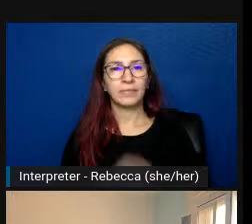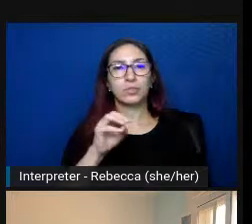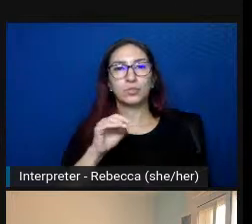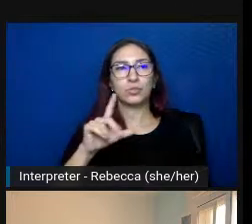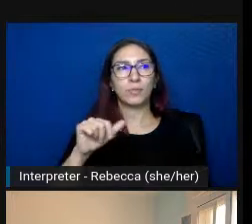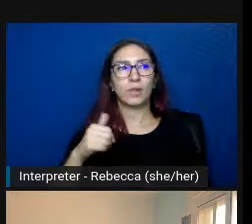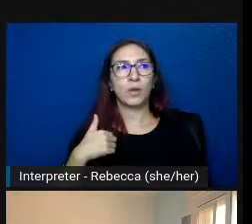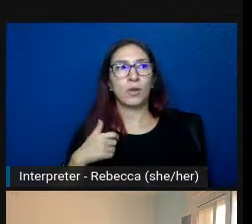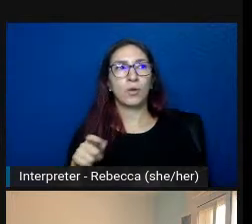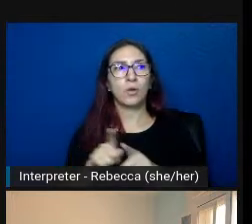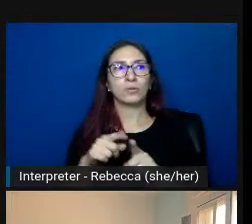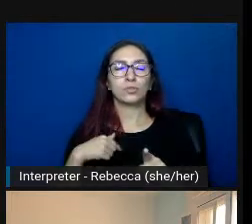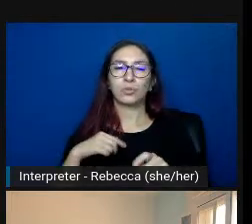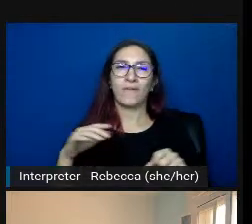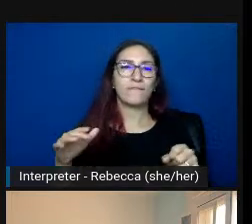In Joomla utilize